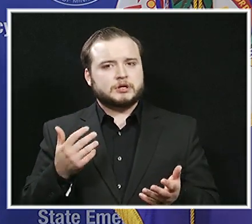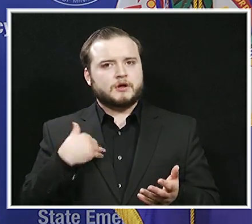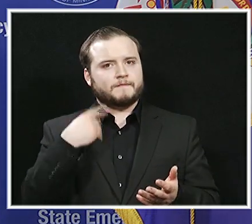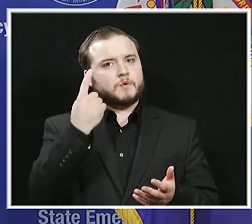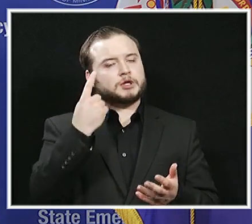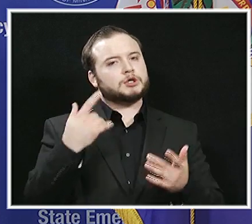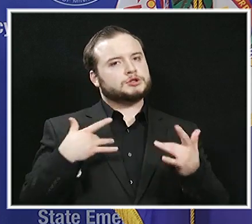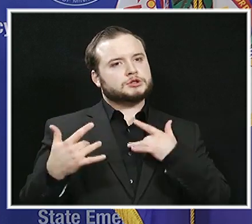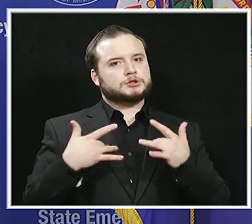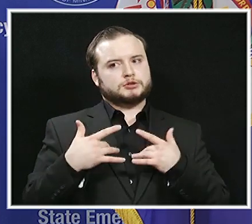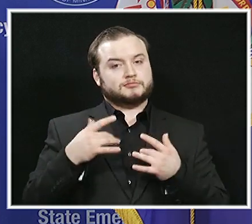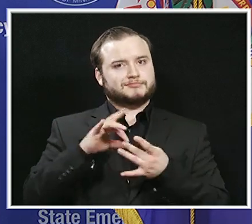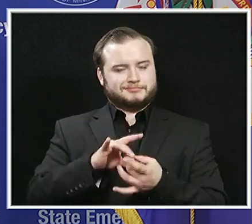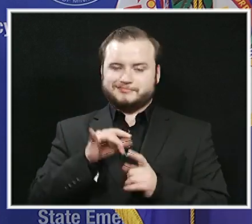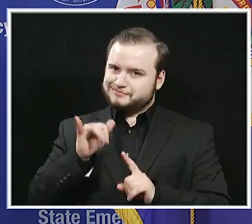still being able to do this retail activity.